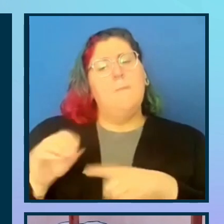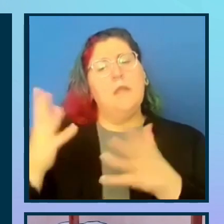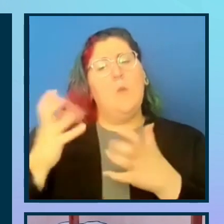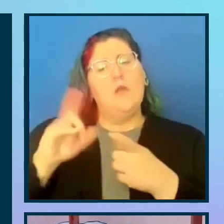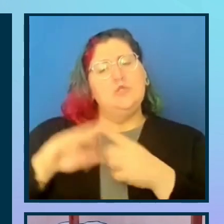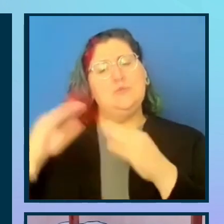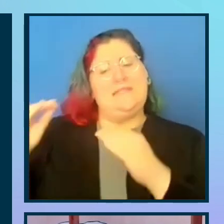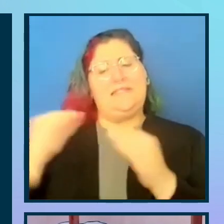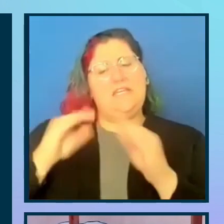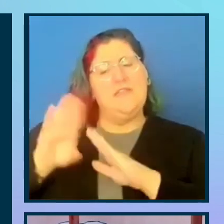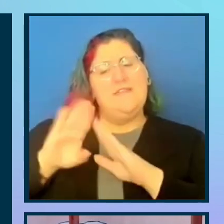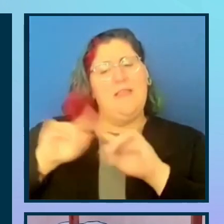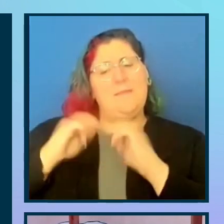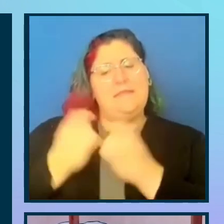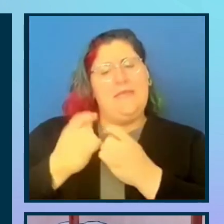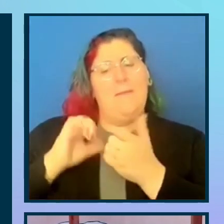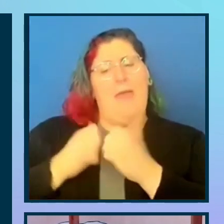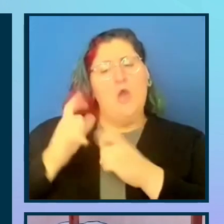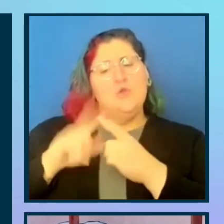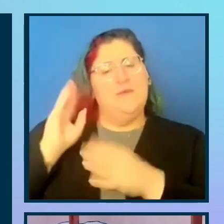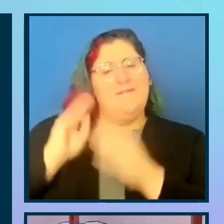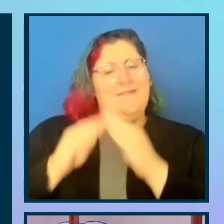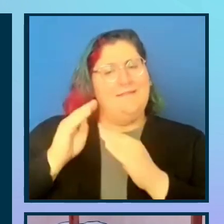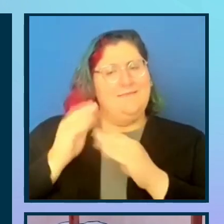and what we mean by that is that they wanted their teams